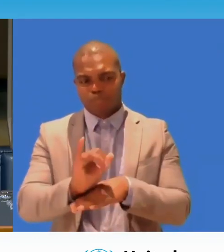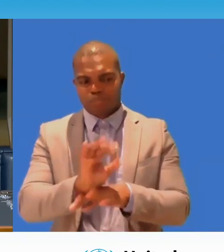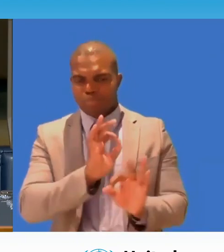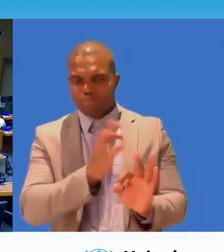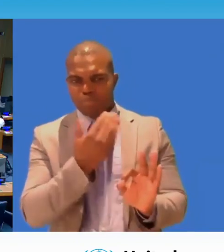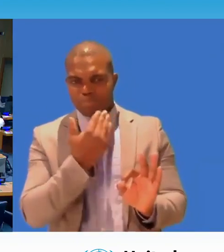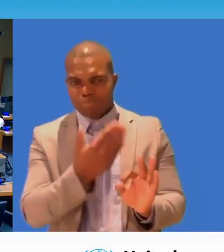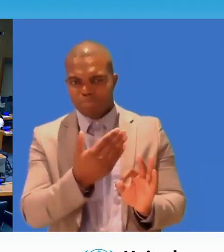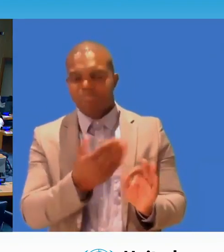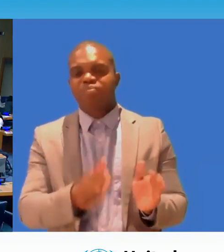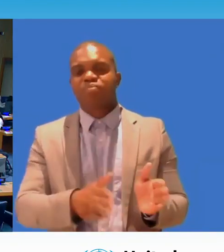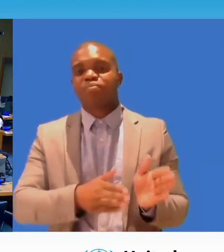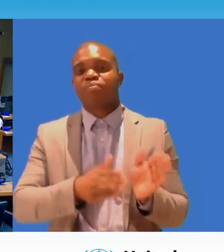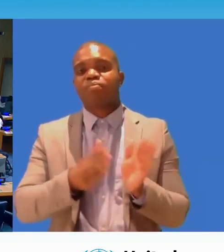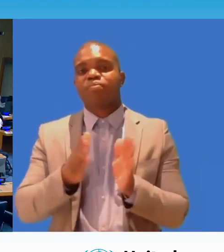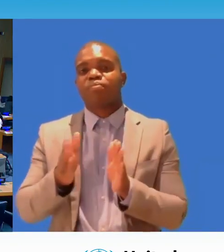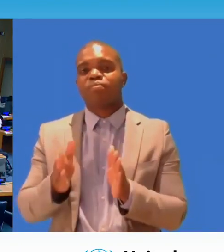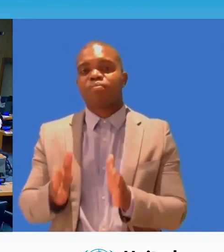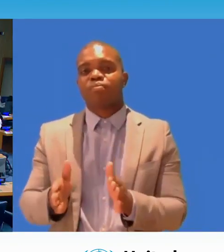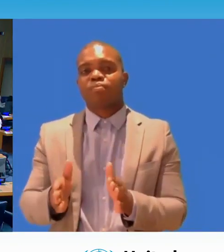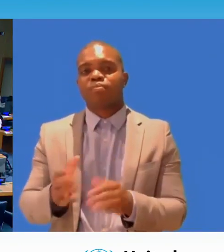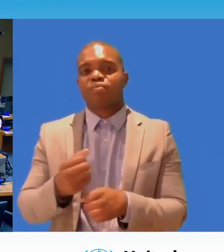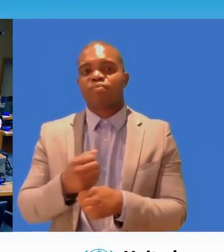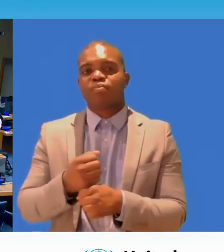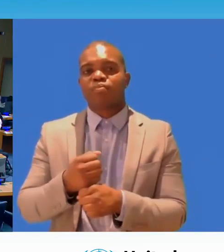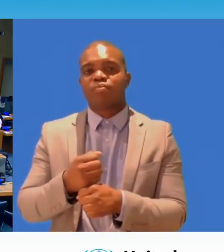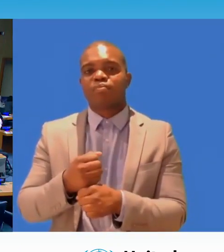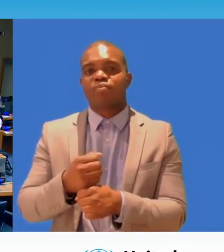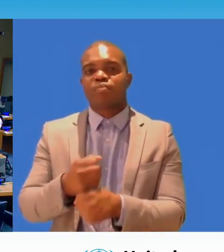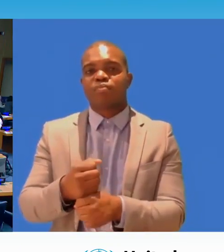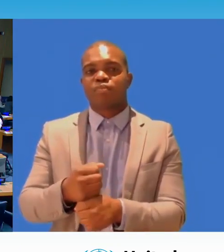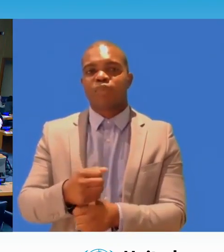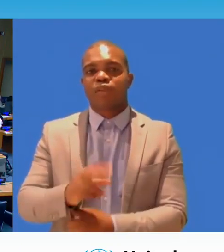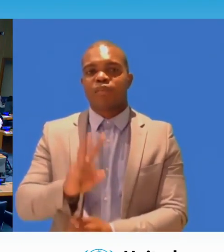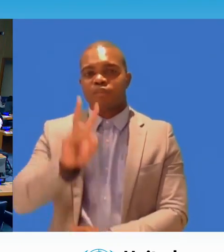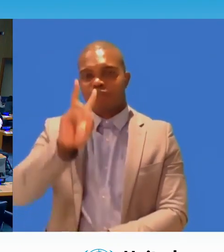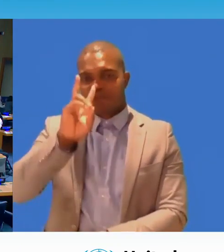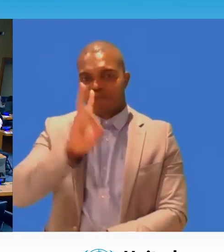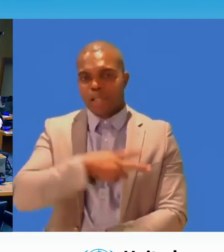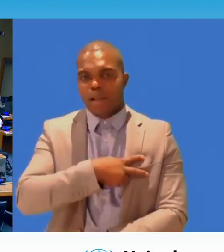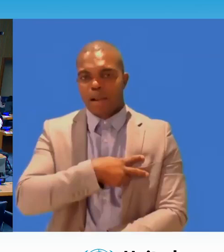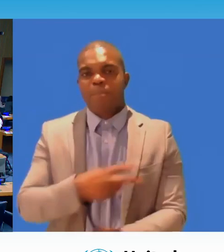floor to the distinguished representative of Vietnam